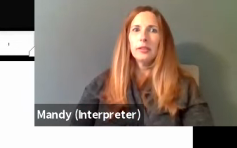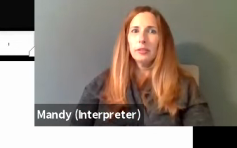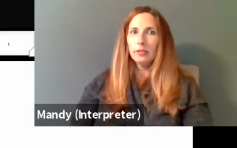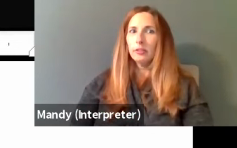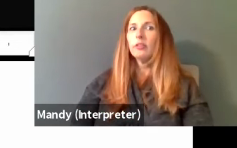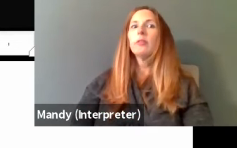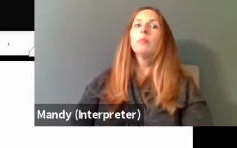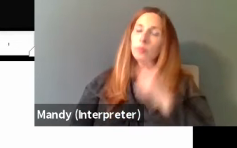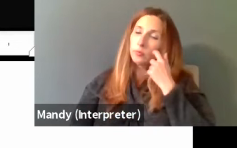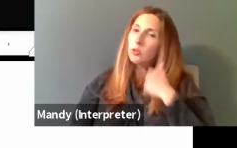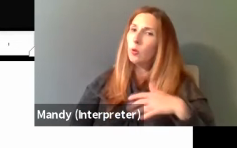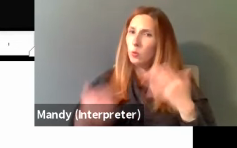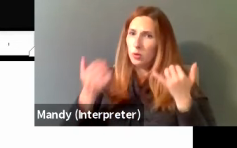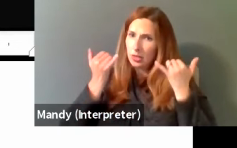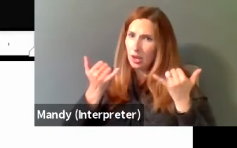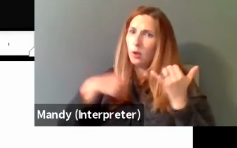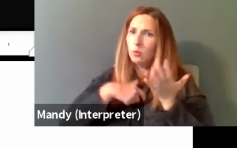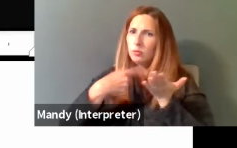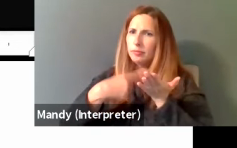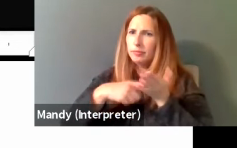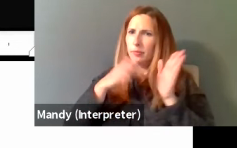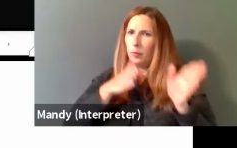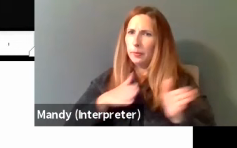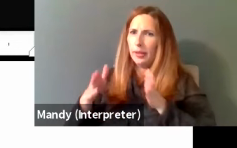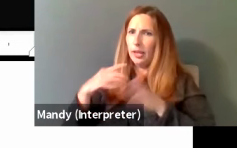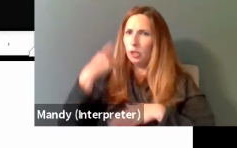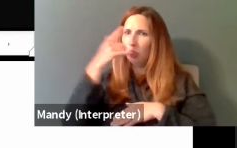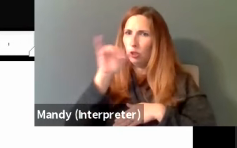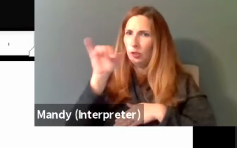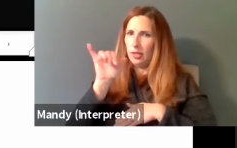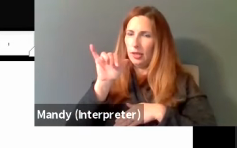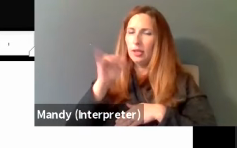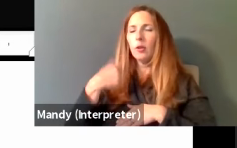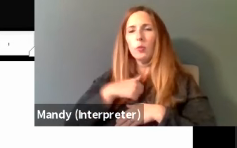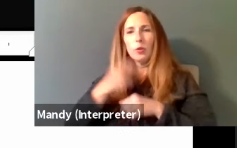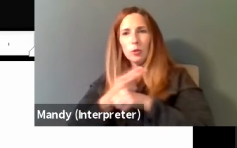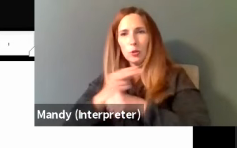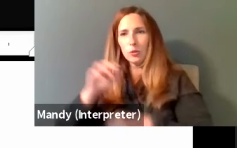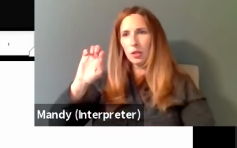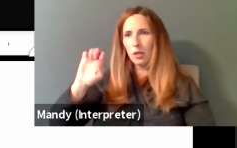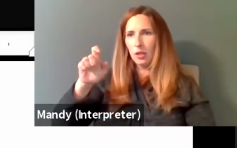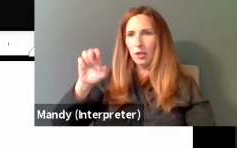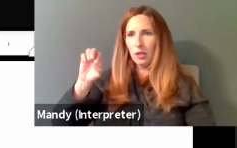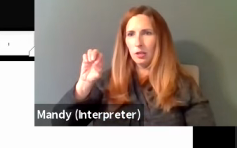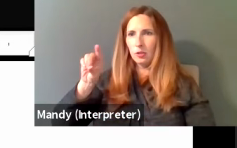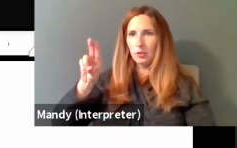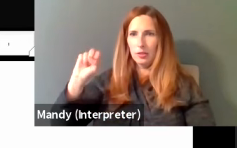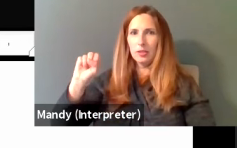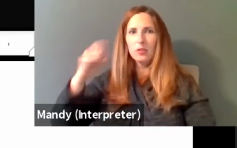of the plan, and this is where we're going to bring Exodus into the group. And if you can pull up your document,